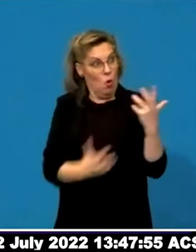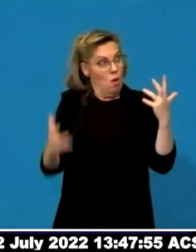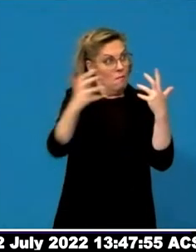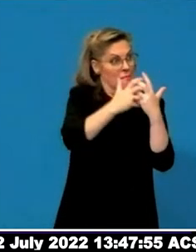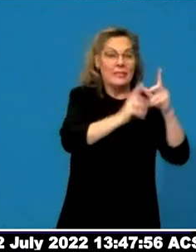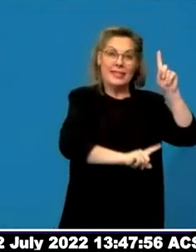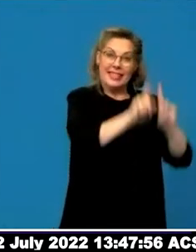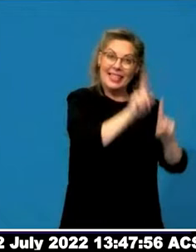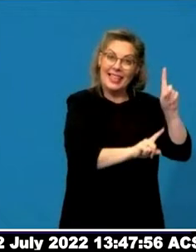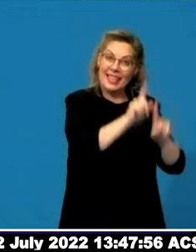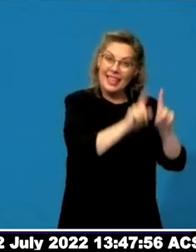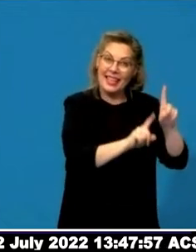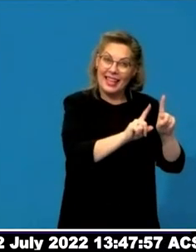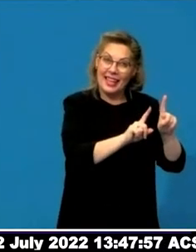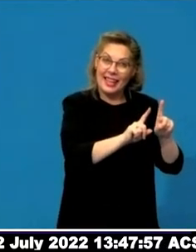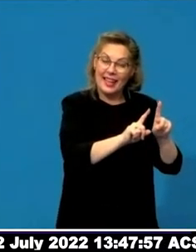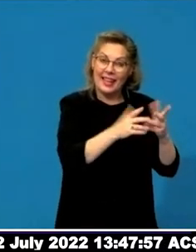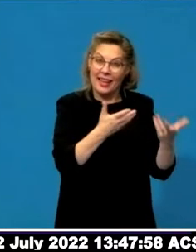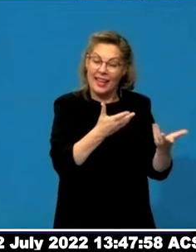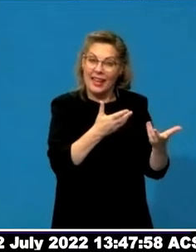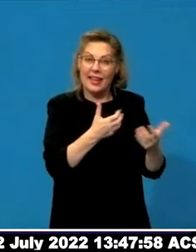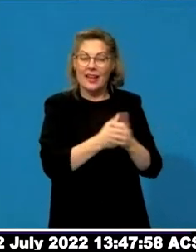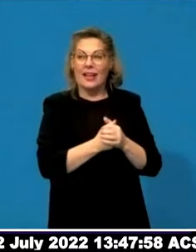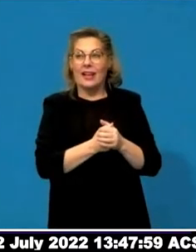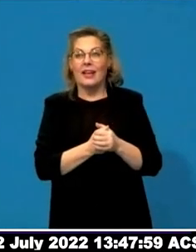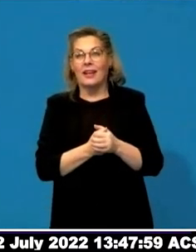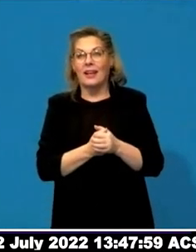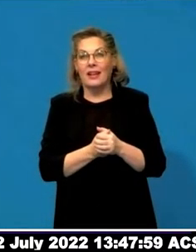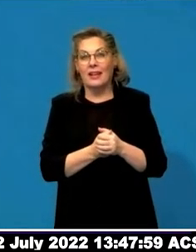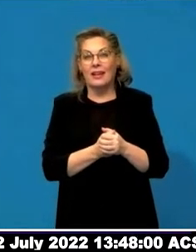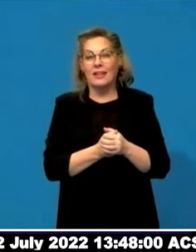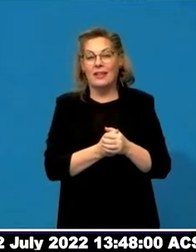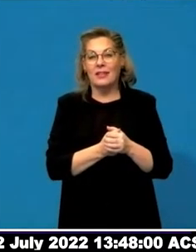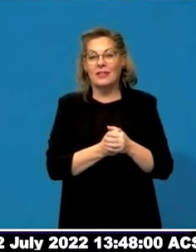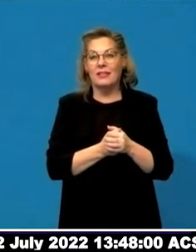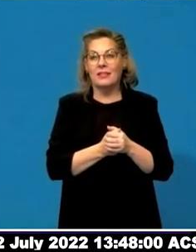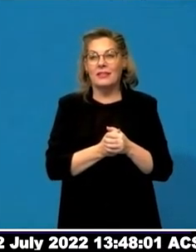And the centre, we knew where to deal with it.